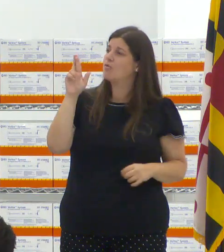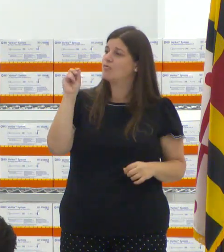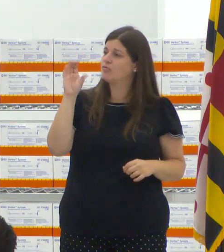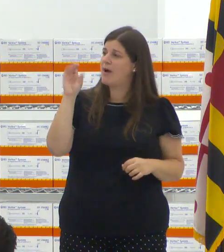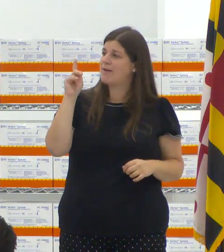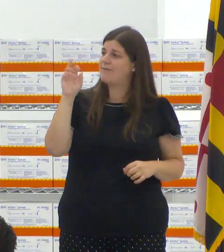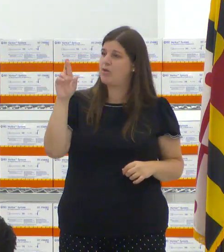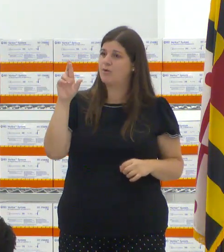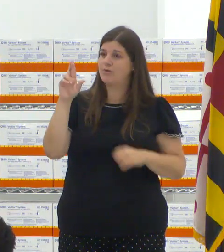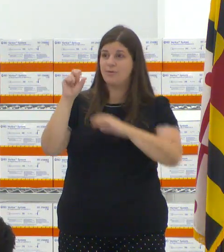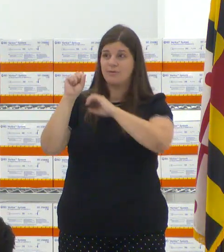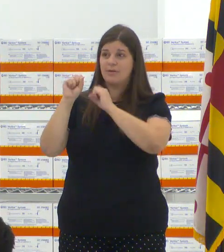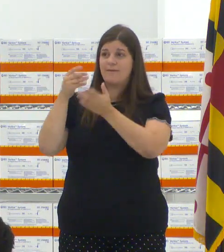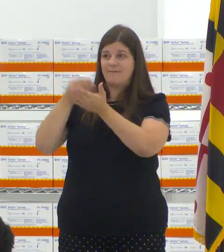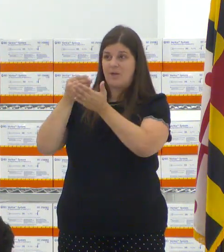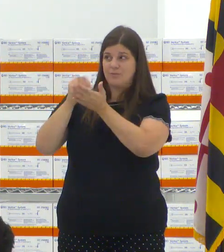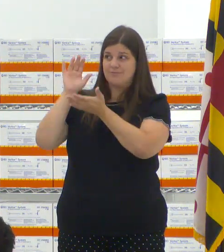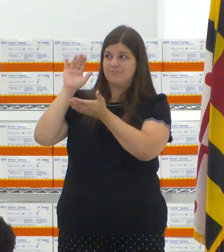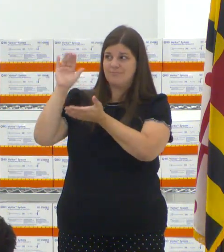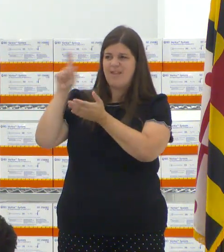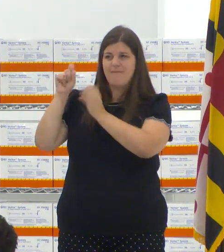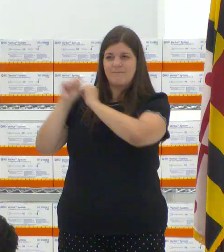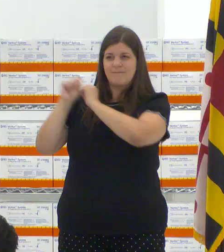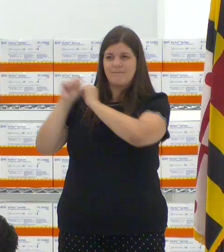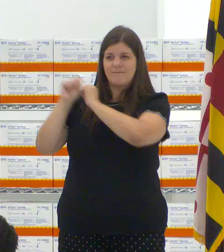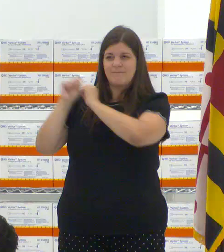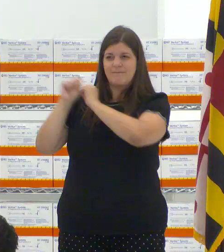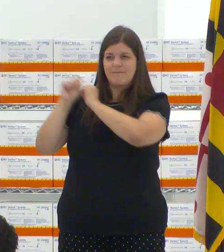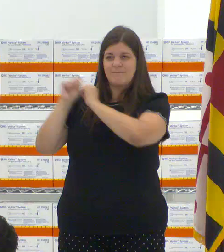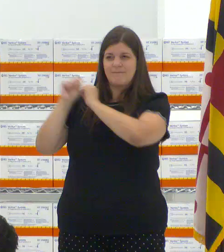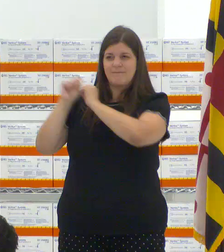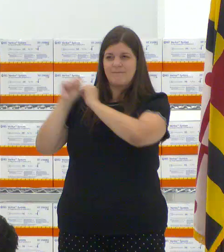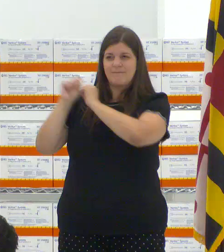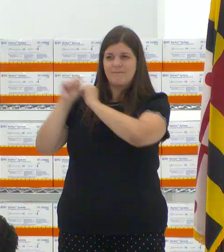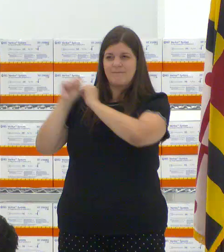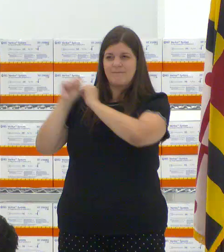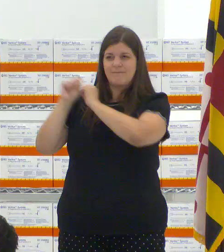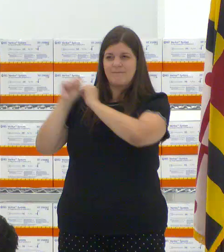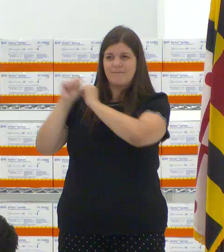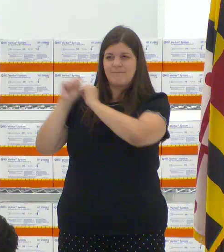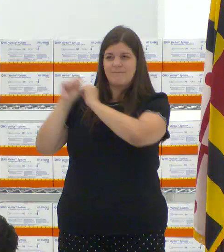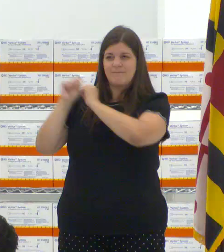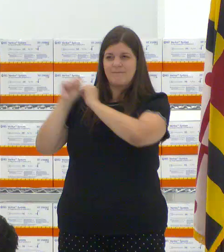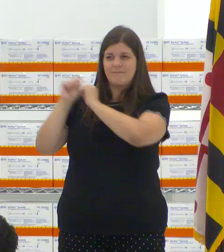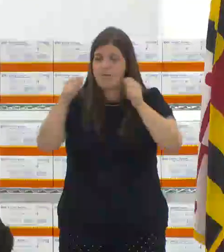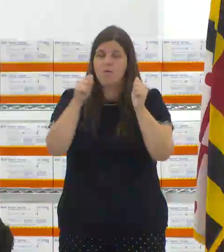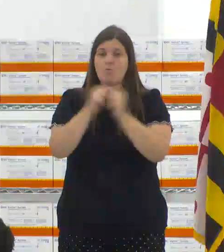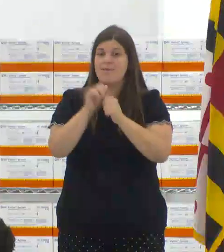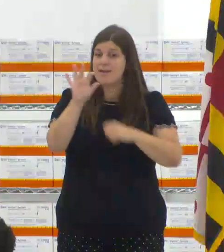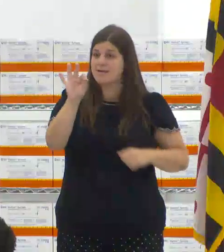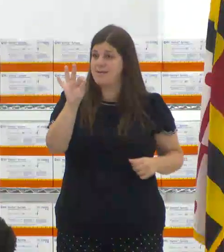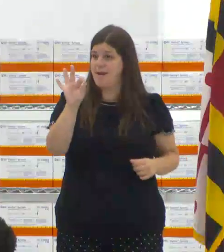Dave showed, this point-of-care device without any need to wait for days for a lab to come back with results.